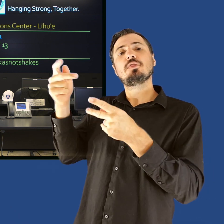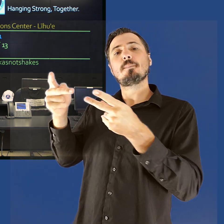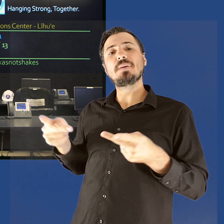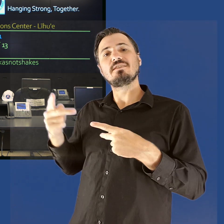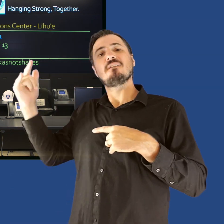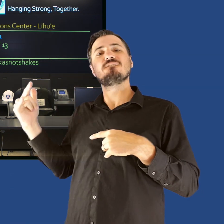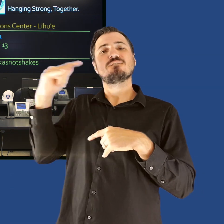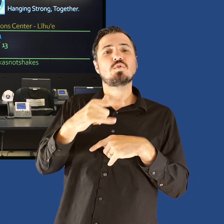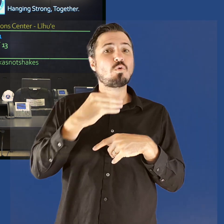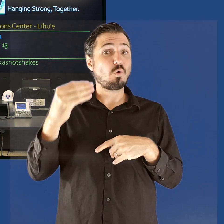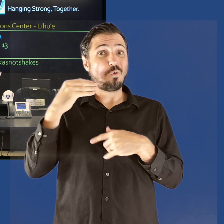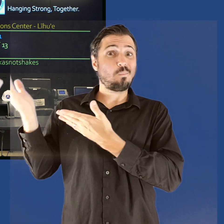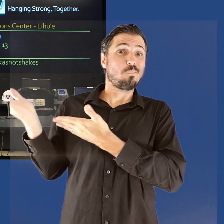and brought the virus home with them.